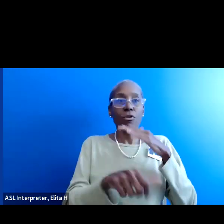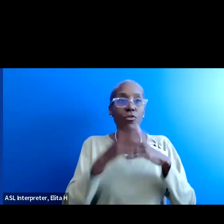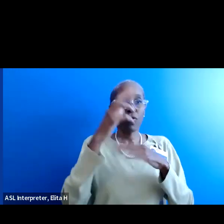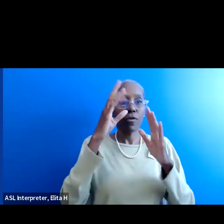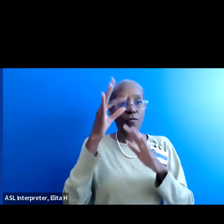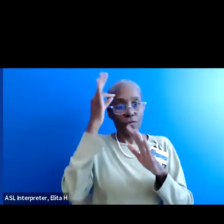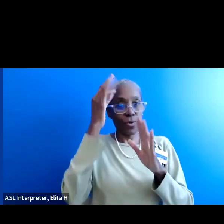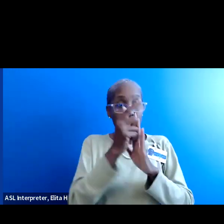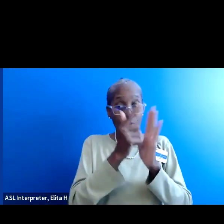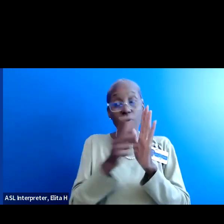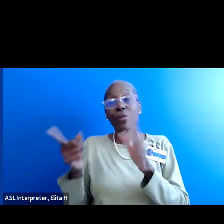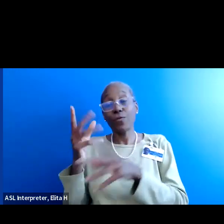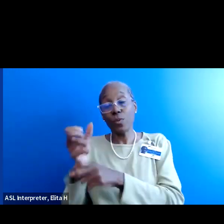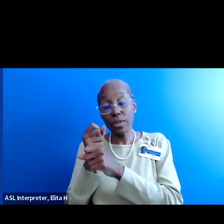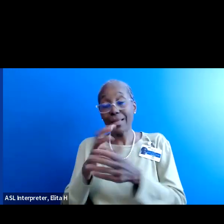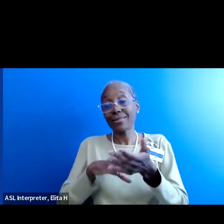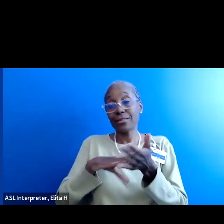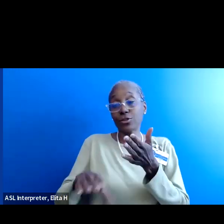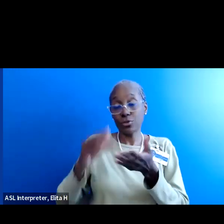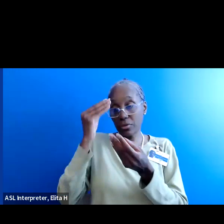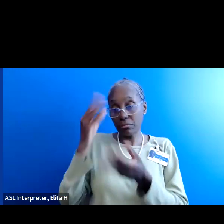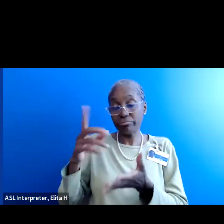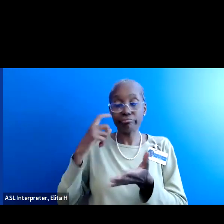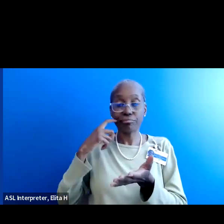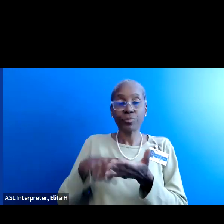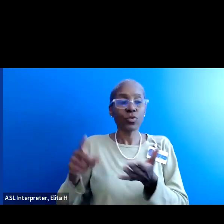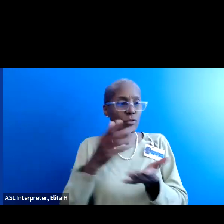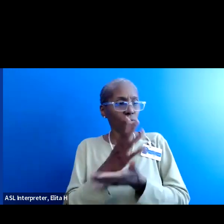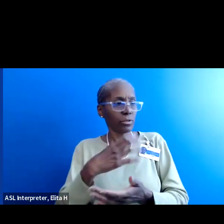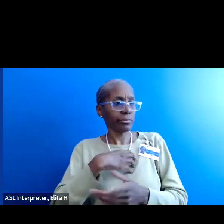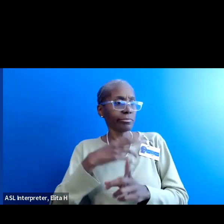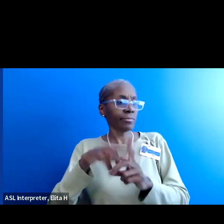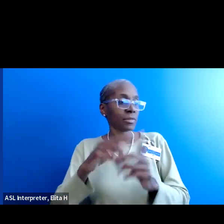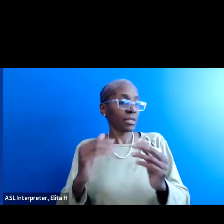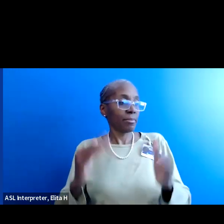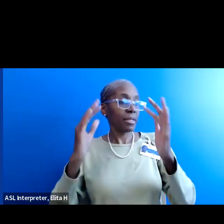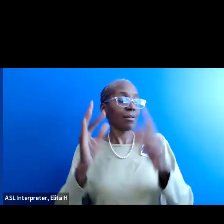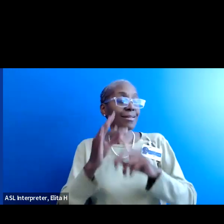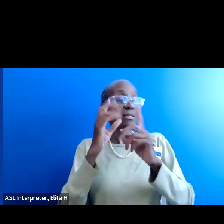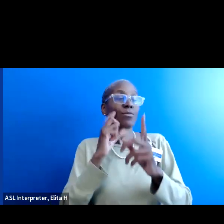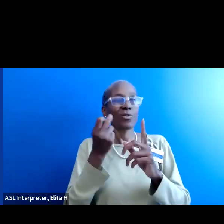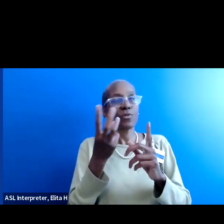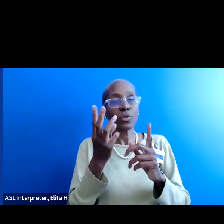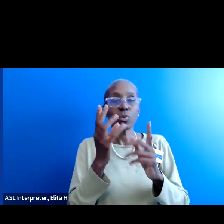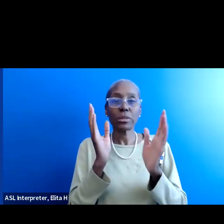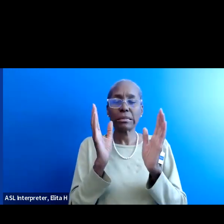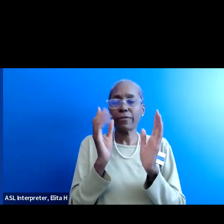And if you do receive a discharge notice, you have the right to appeal that notice except in a few very narrow situations.